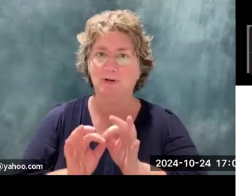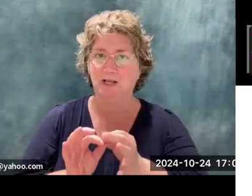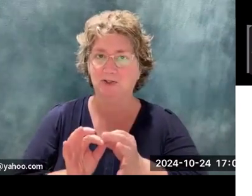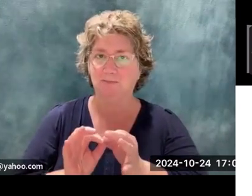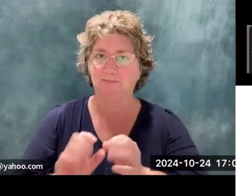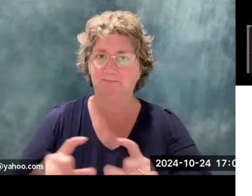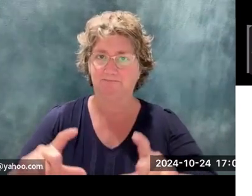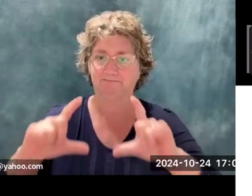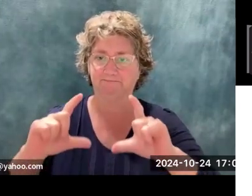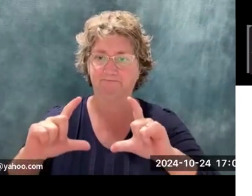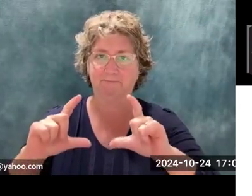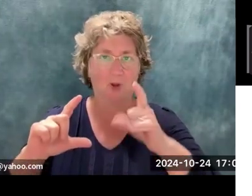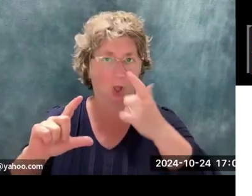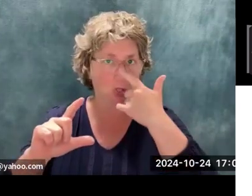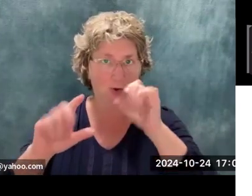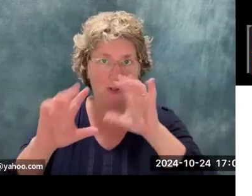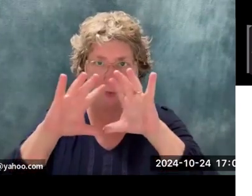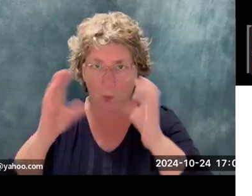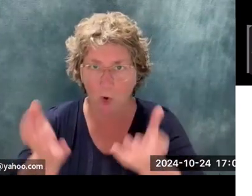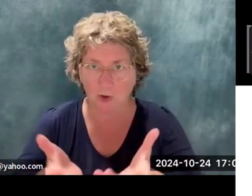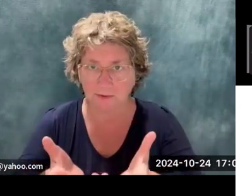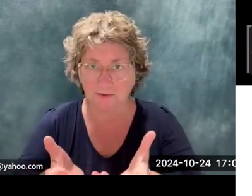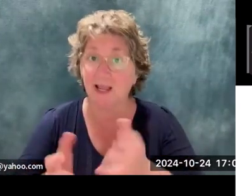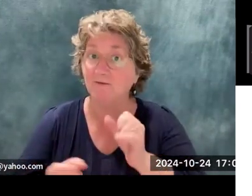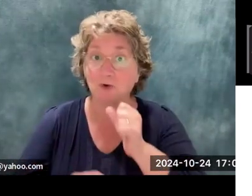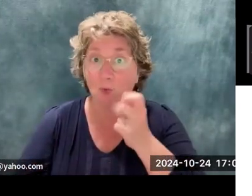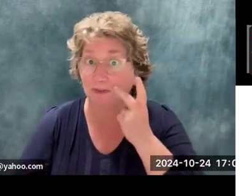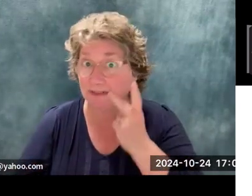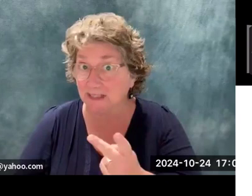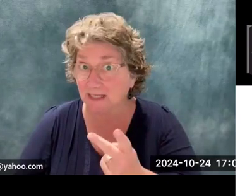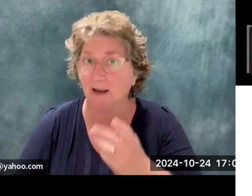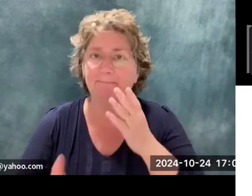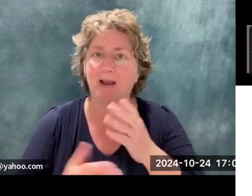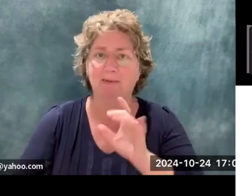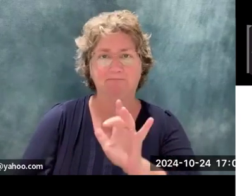If you do not see this button, you may need to select the more button on your toolbar.